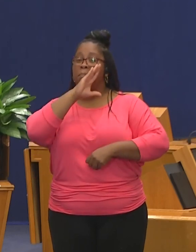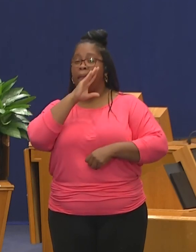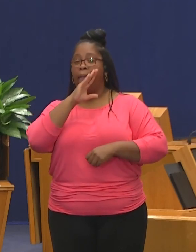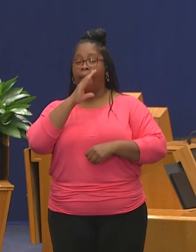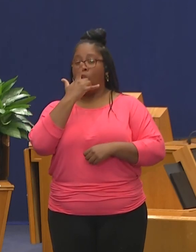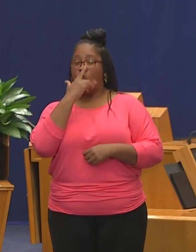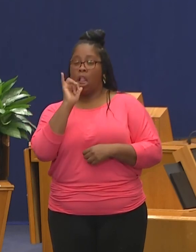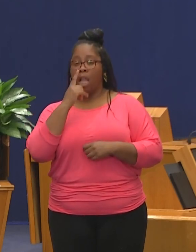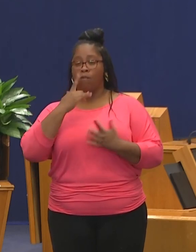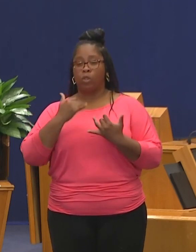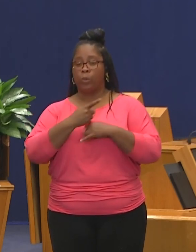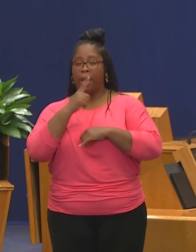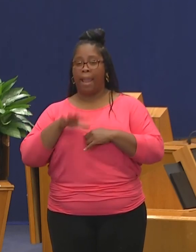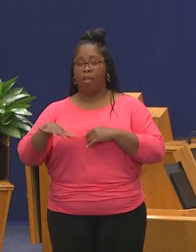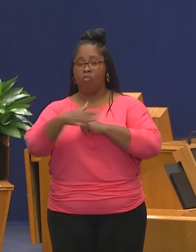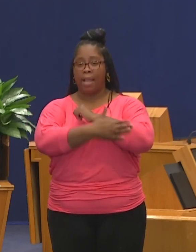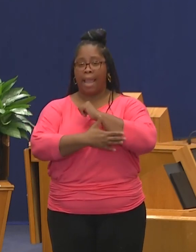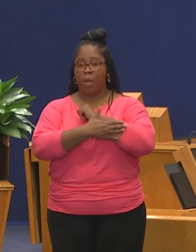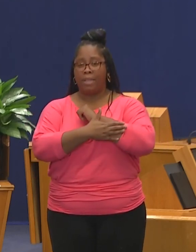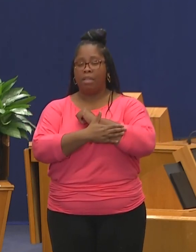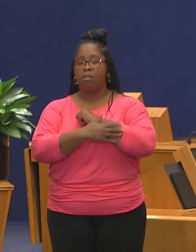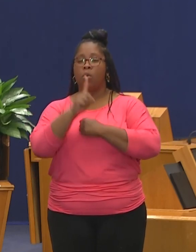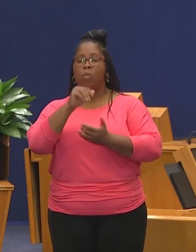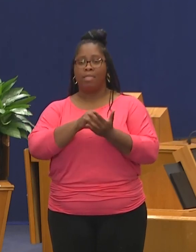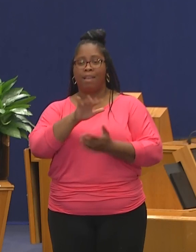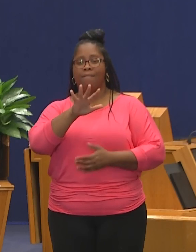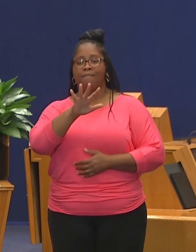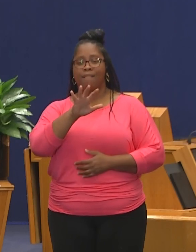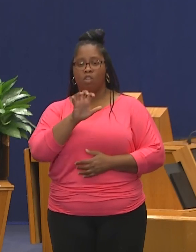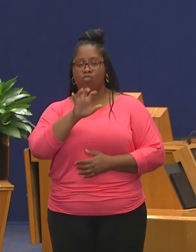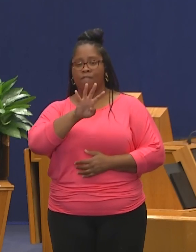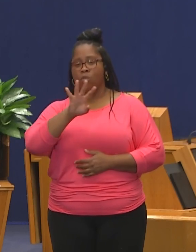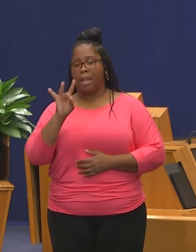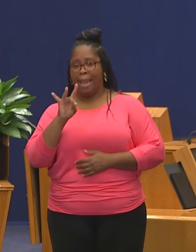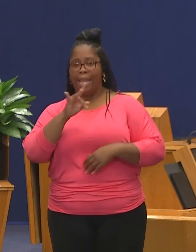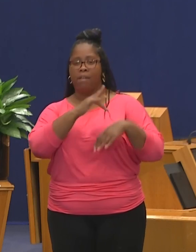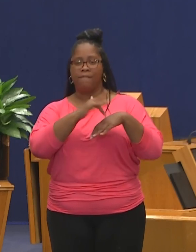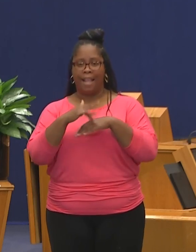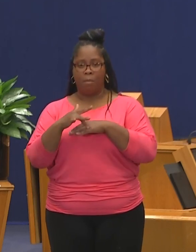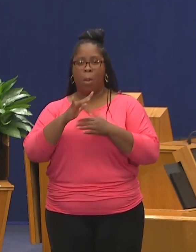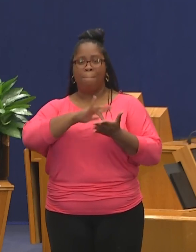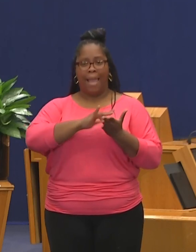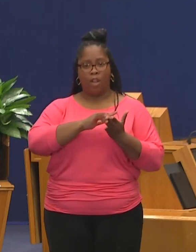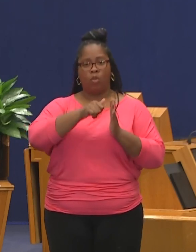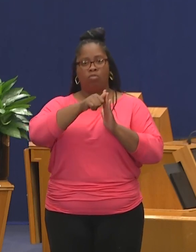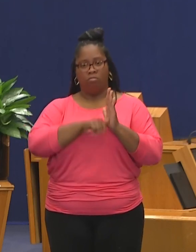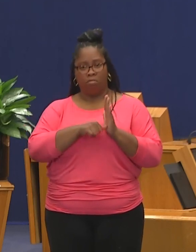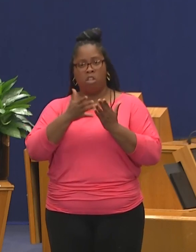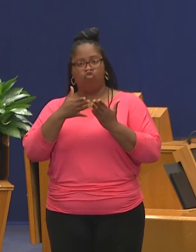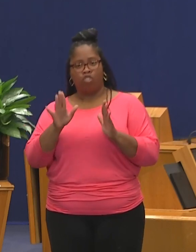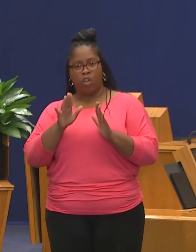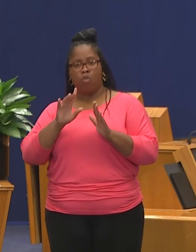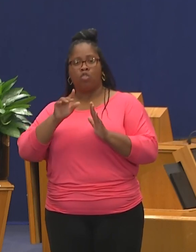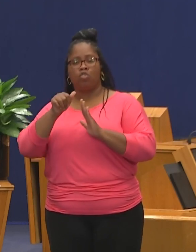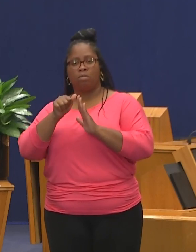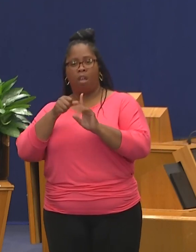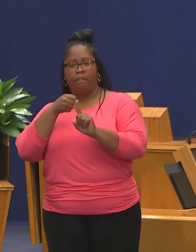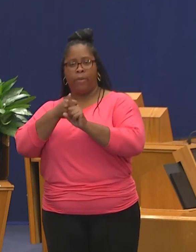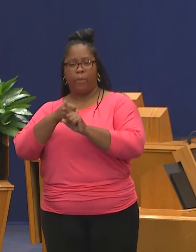AS A BRIEF SUMMARY OF THE BED SNAPSHOT FOR TODAY ACROSS THE